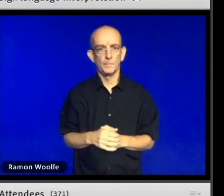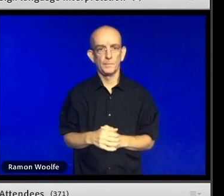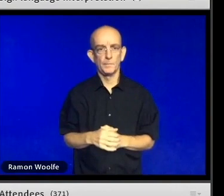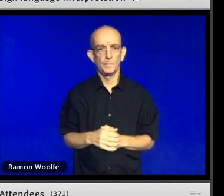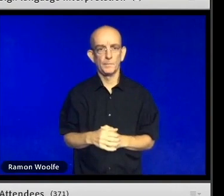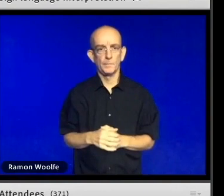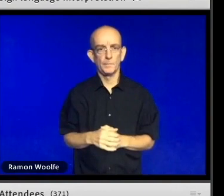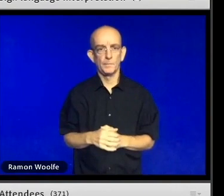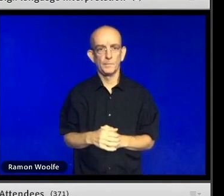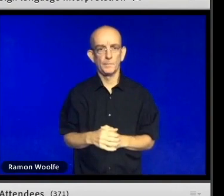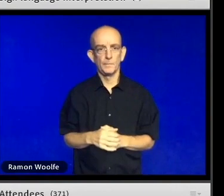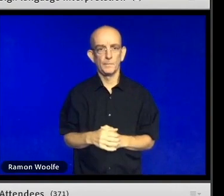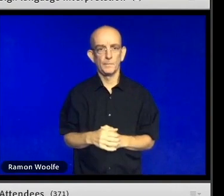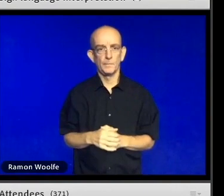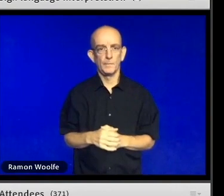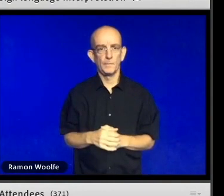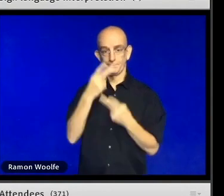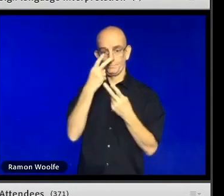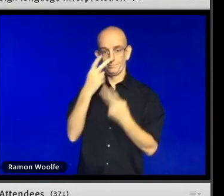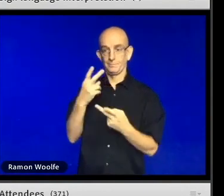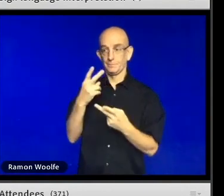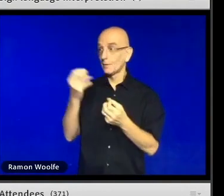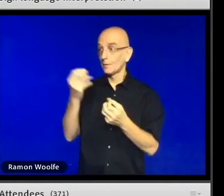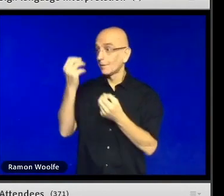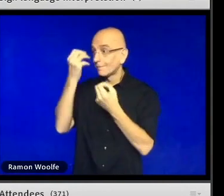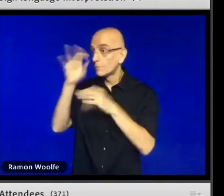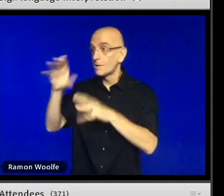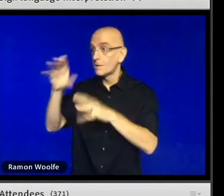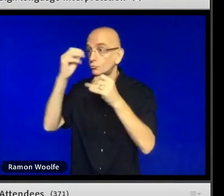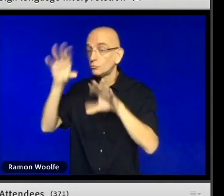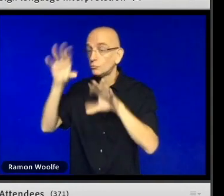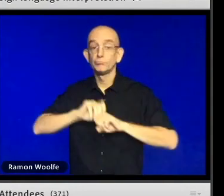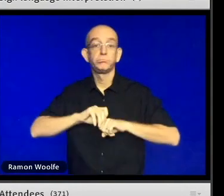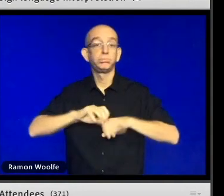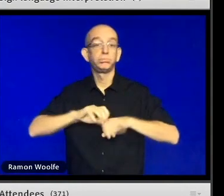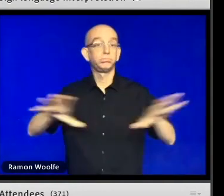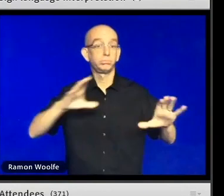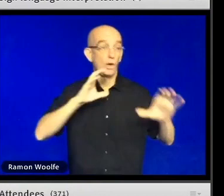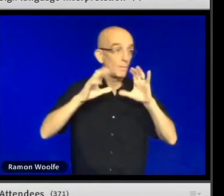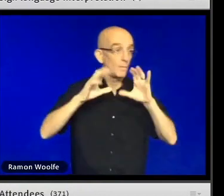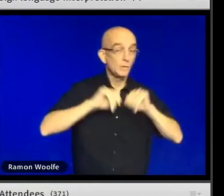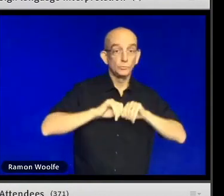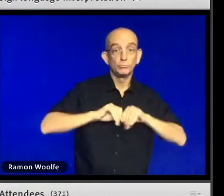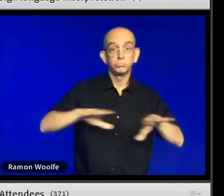Christiana, thank you so much for sharing that story. Very excellent